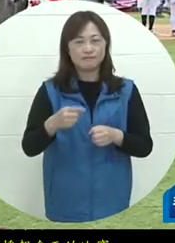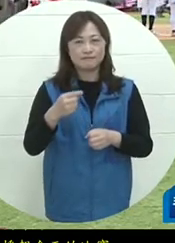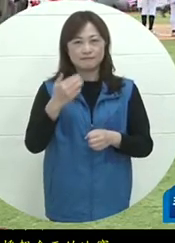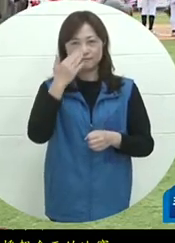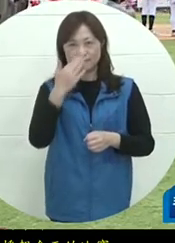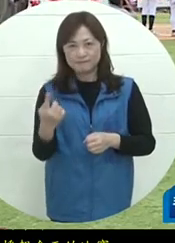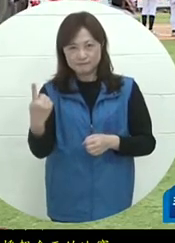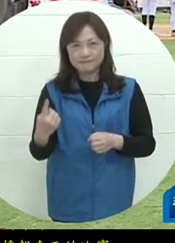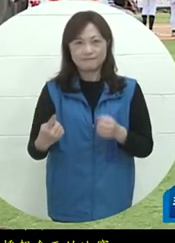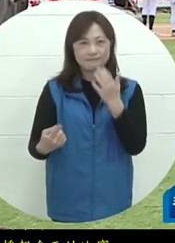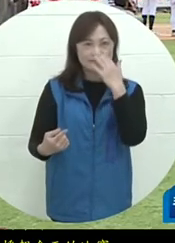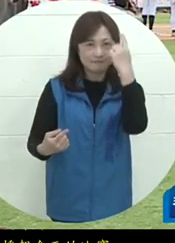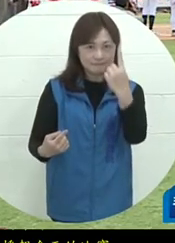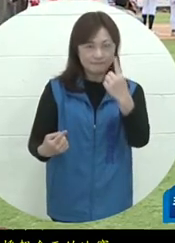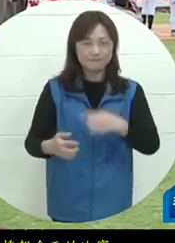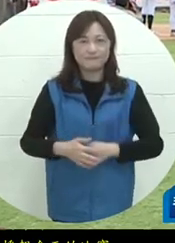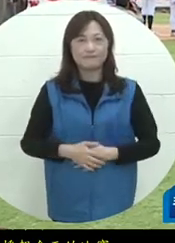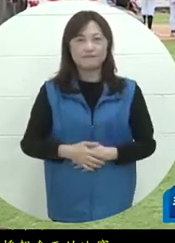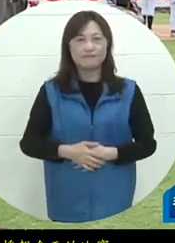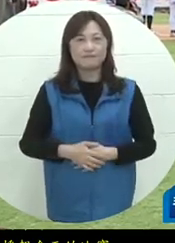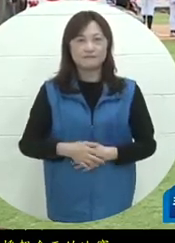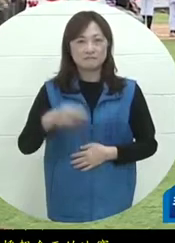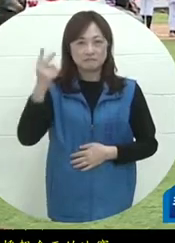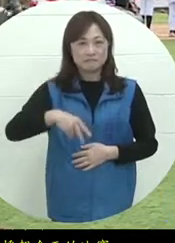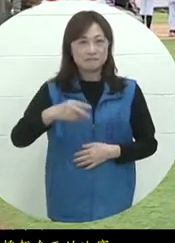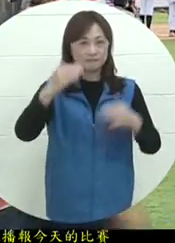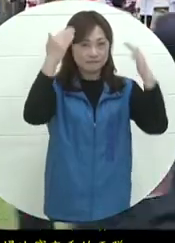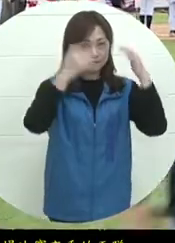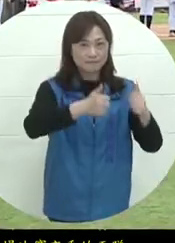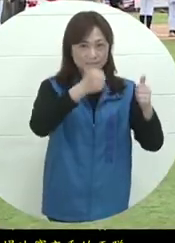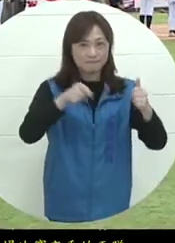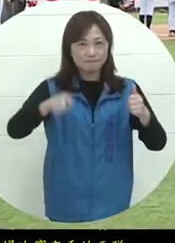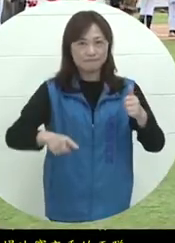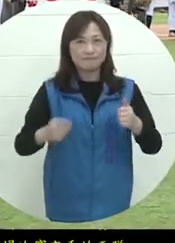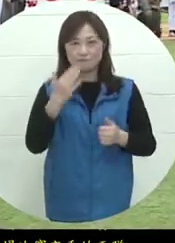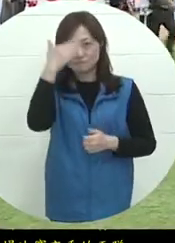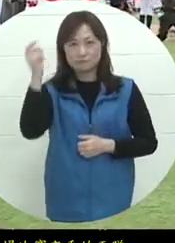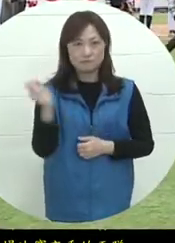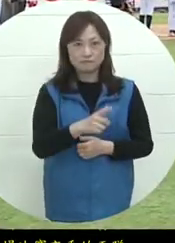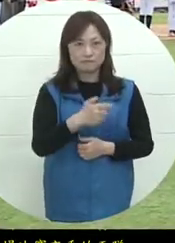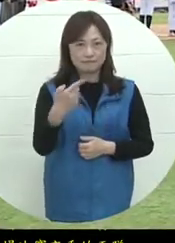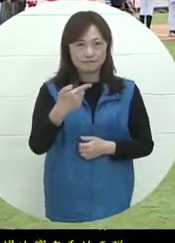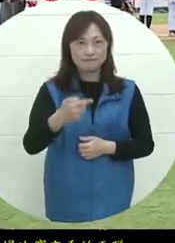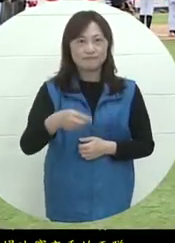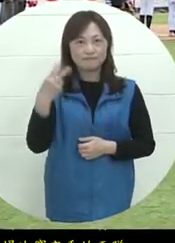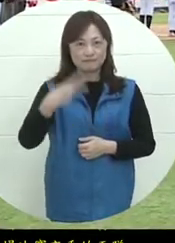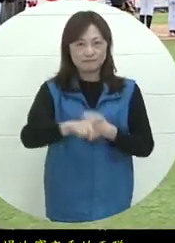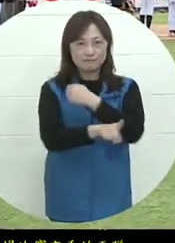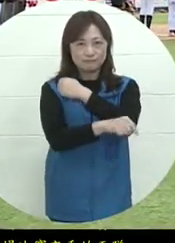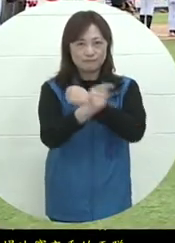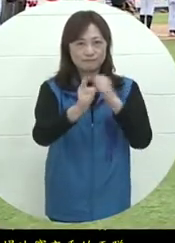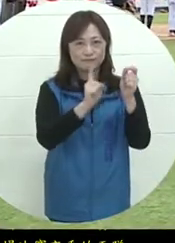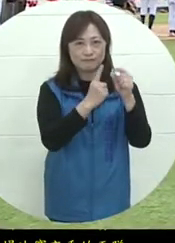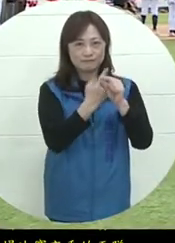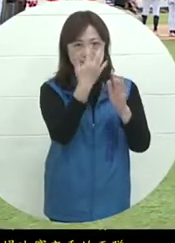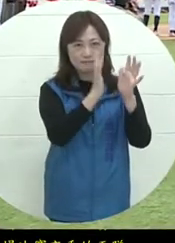The game against South Korea was a big victory. In terms of the match against the Chinese team, it was a pity that they lost by 1.1 points in the end